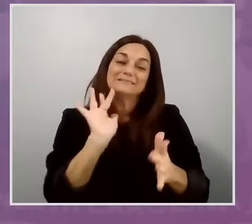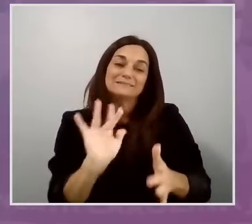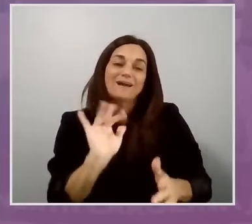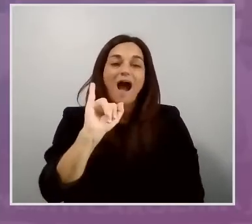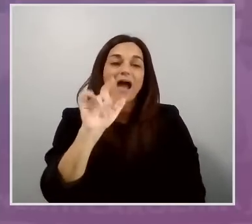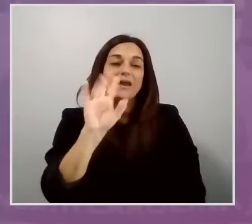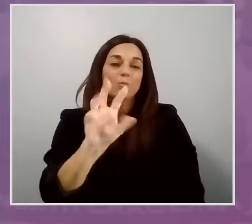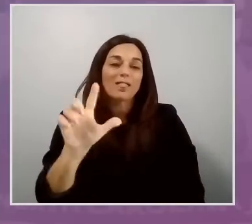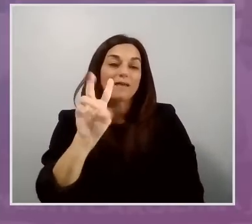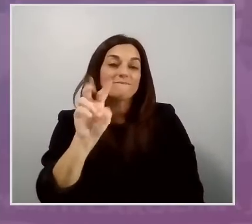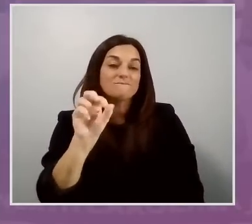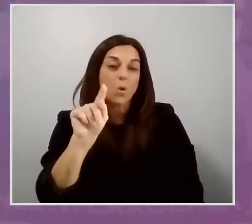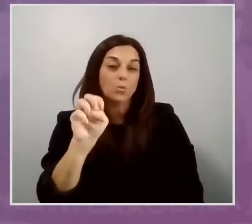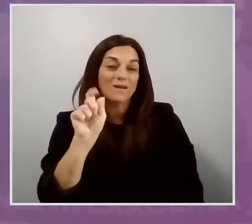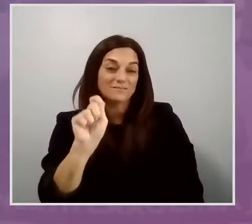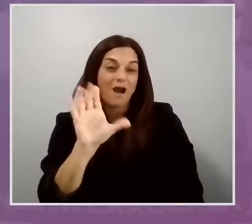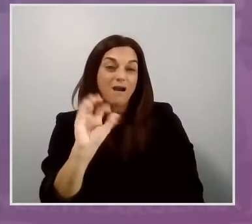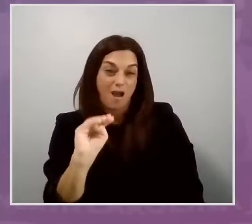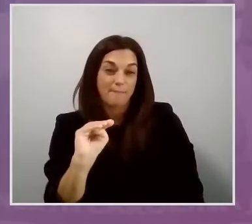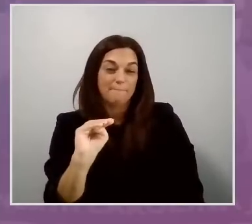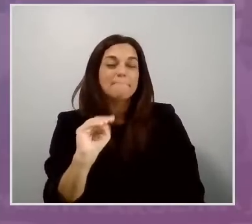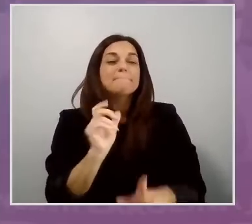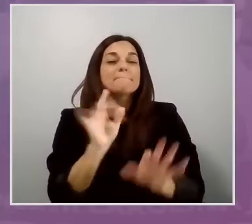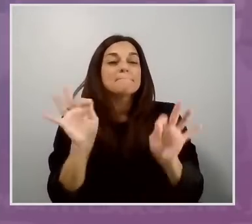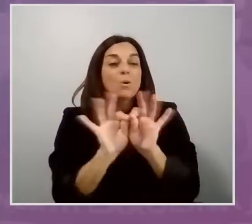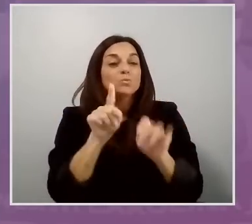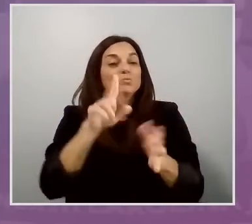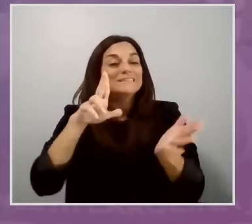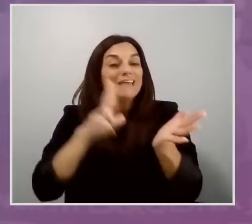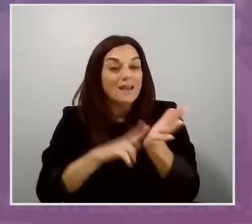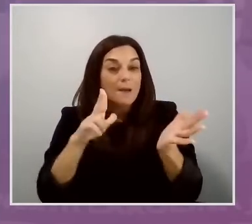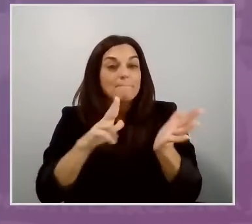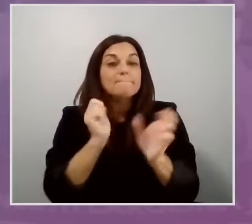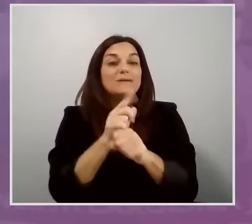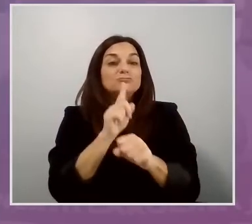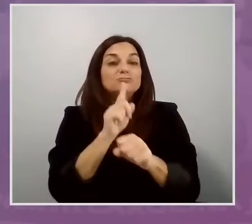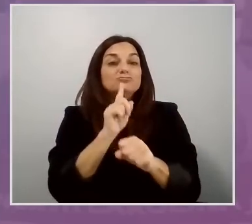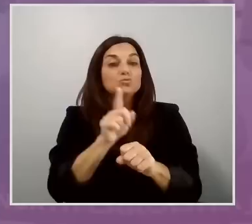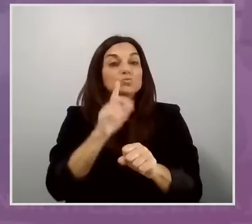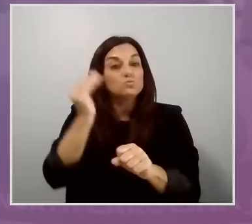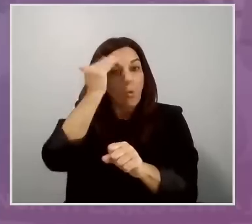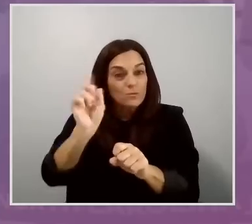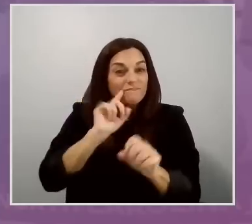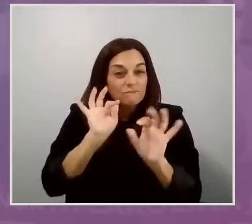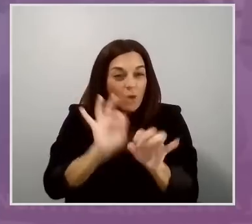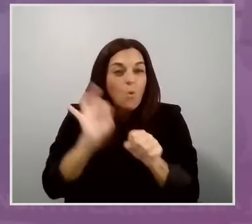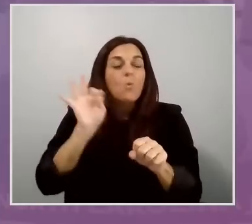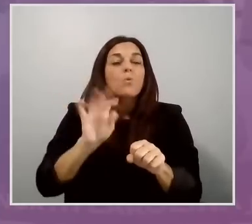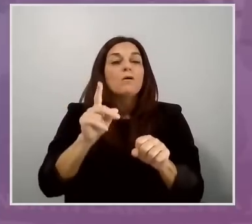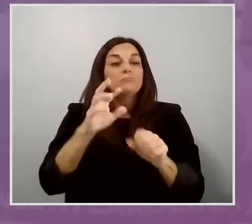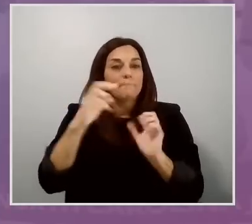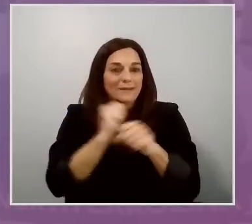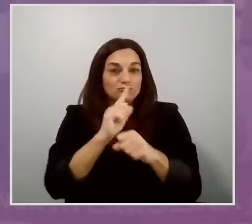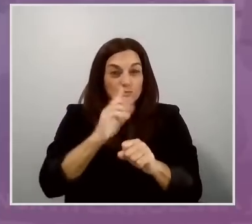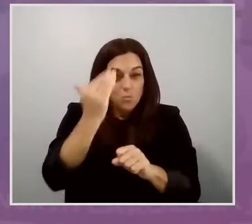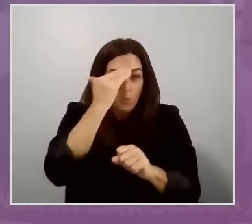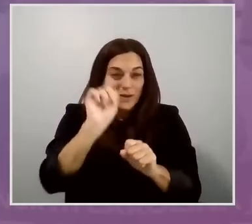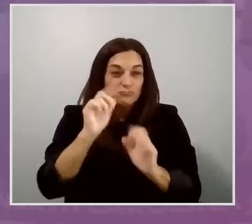THE LAST POINT I'LL MAKE, GO TO I WILL VOTE DOT COM AND SIGN UP TO MAKE SURE THAT YOU